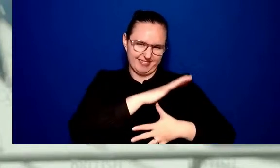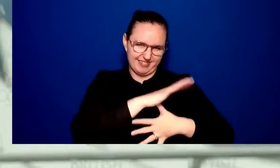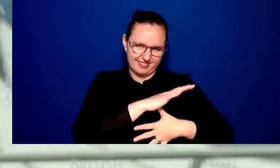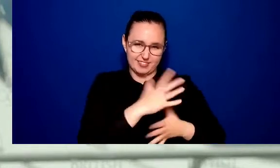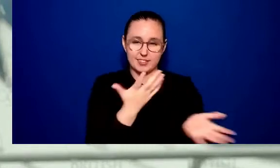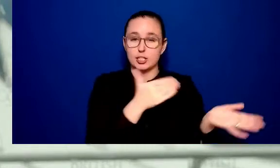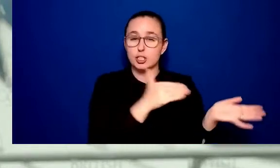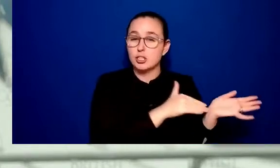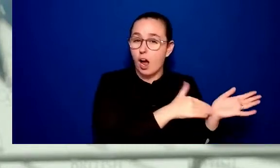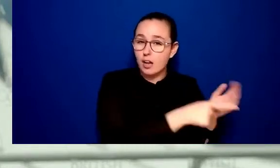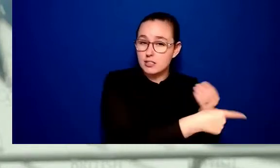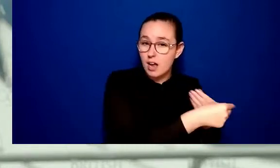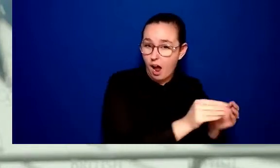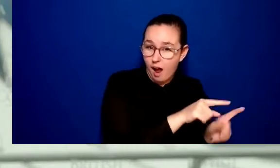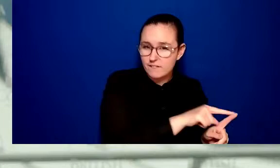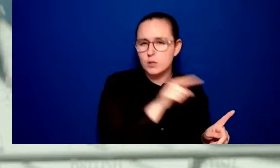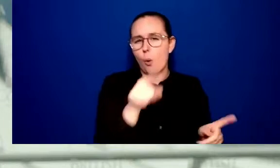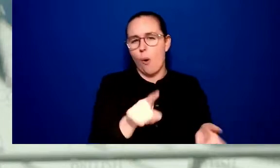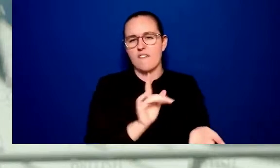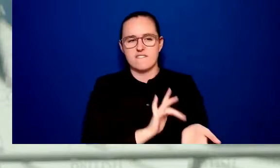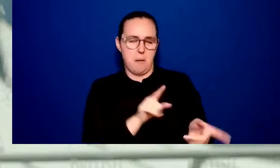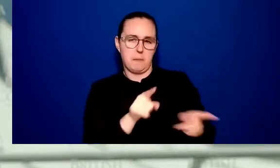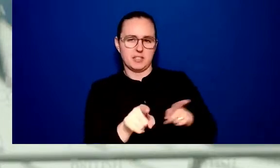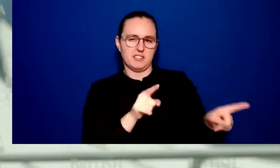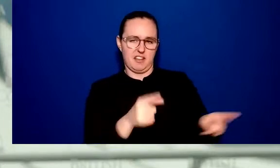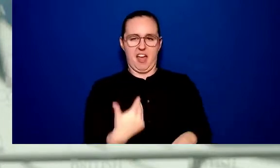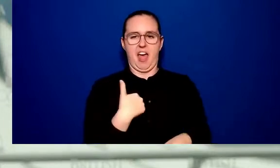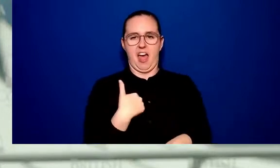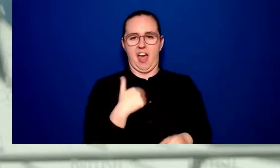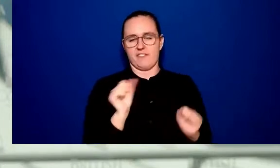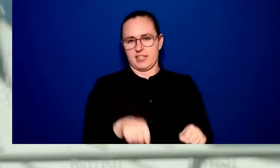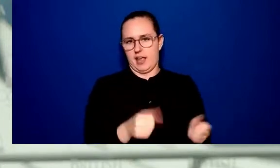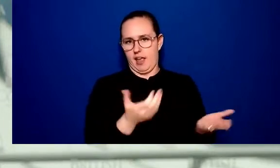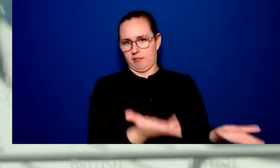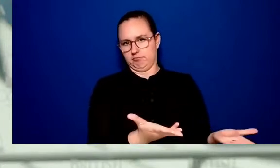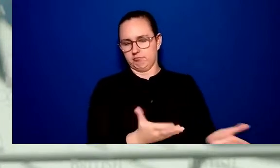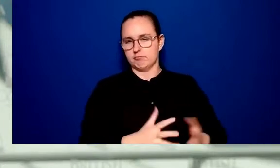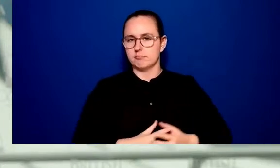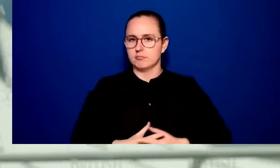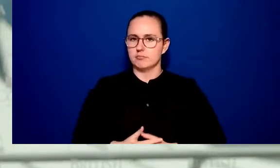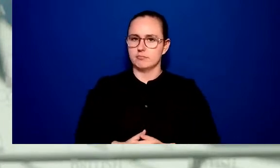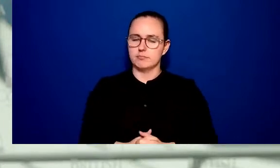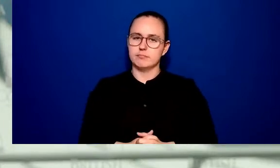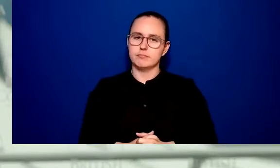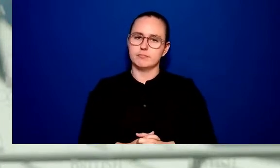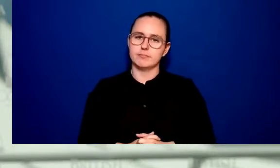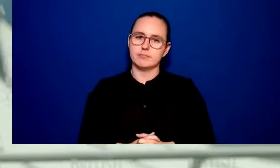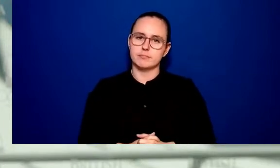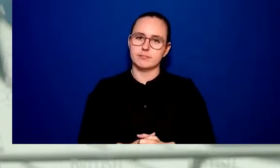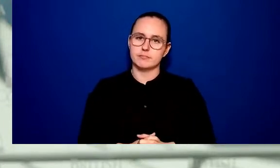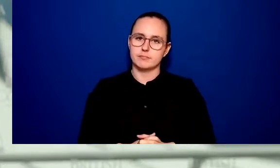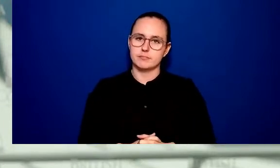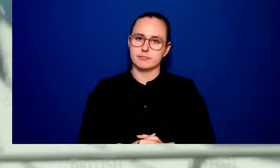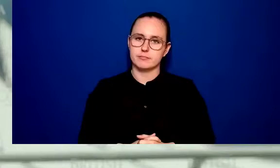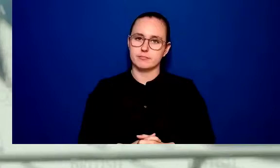pharmacies like we have in the past, and it is important this year. We've not seen a lot of